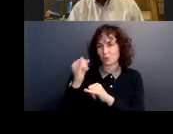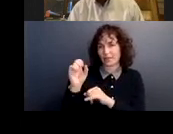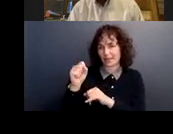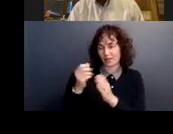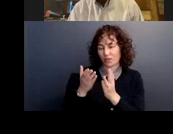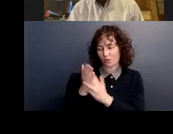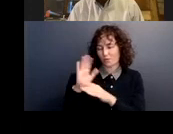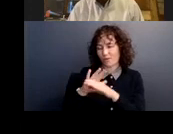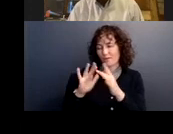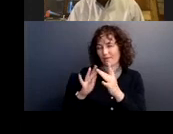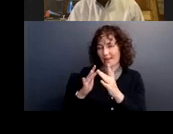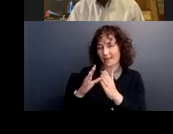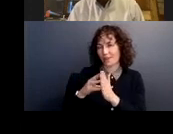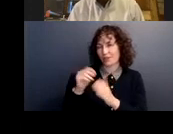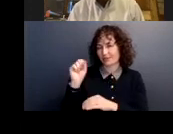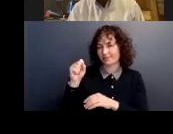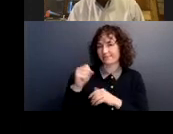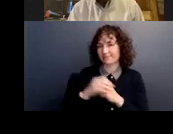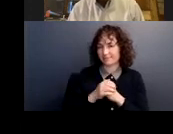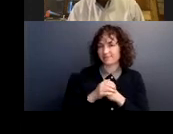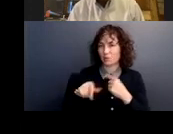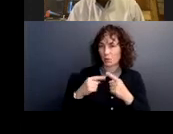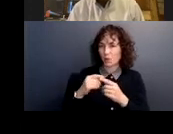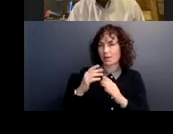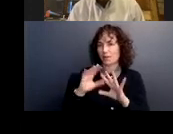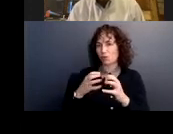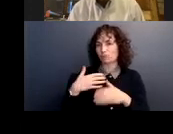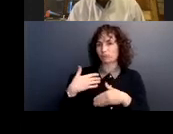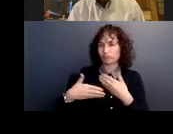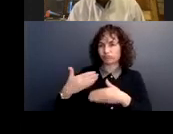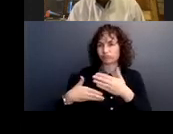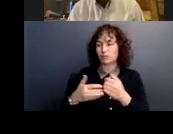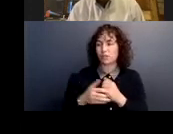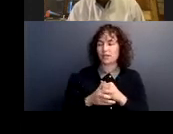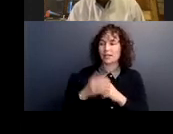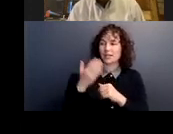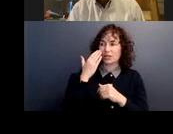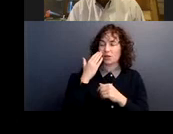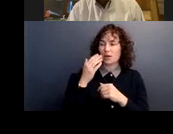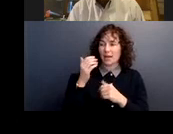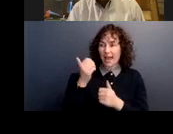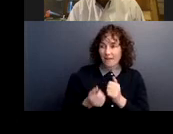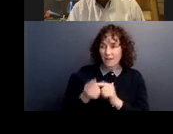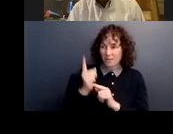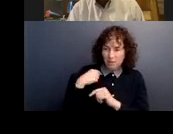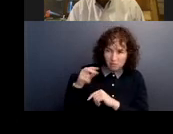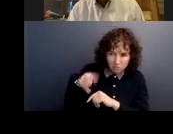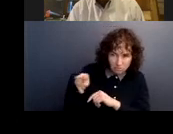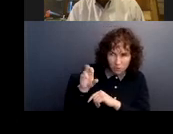And I feel like as the group is progressing moment to moment evaluating how are my students responding